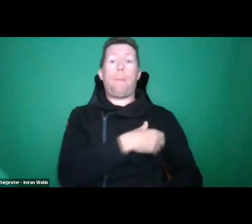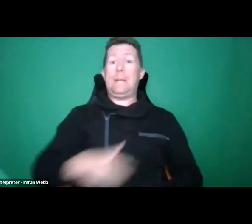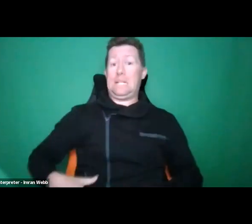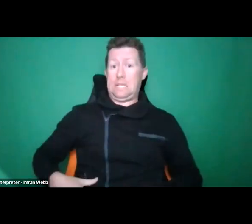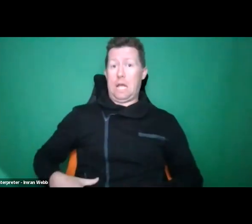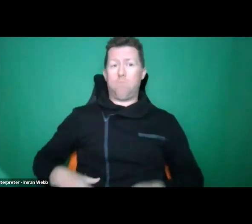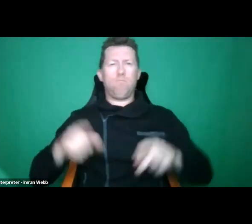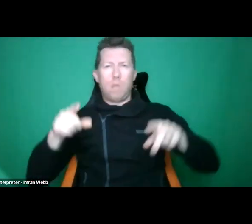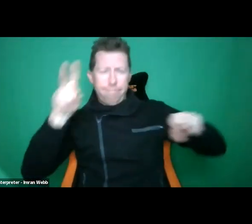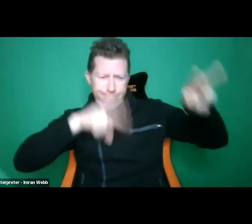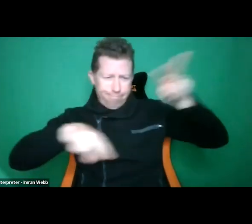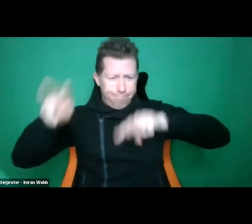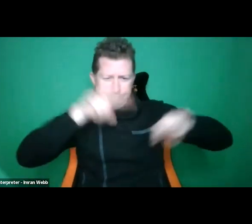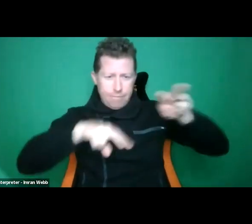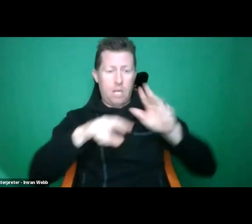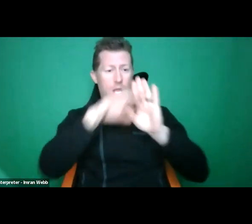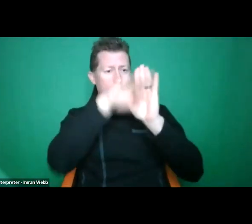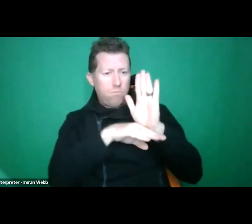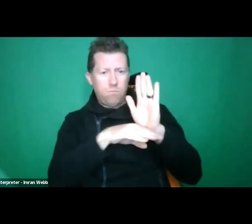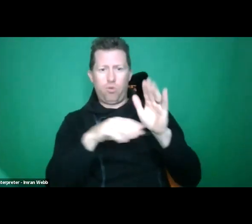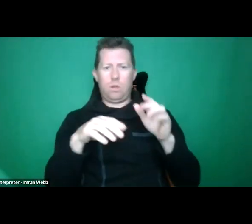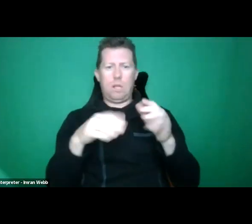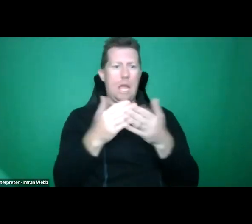contains guidelines for the asset and rules for what